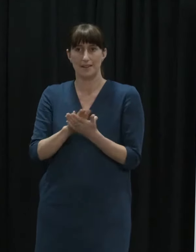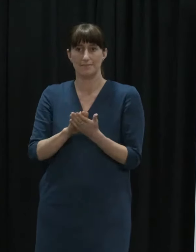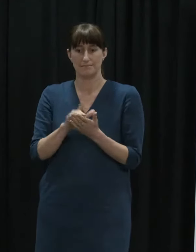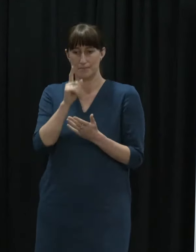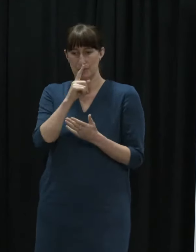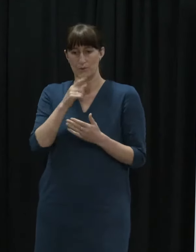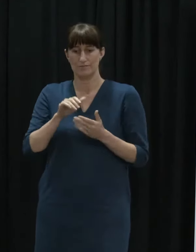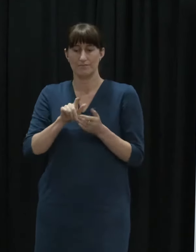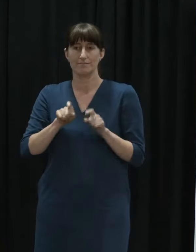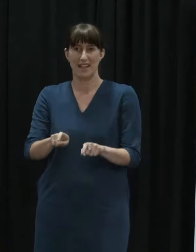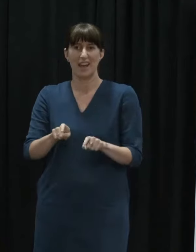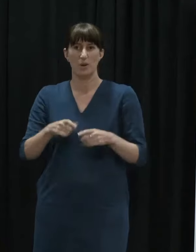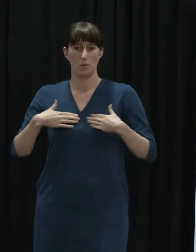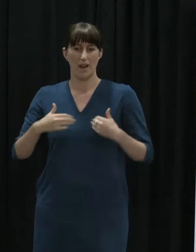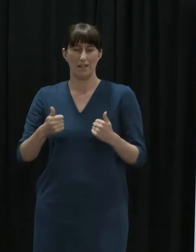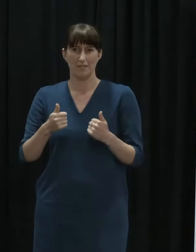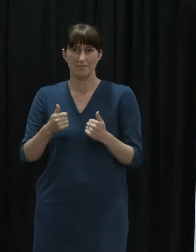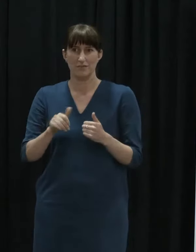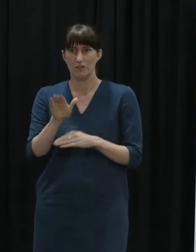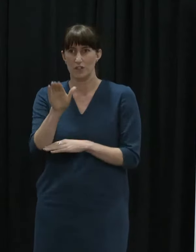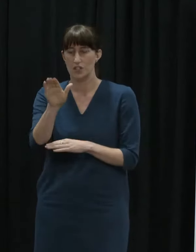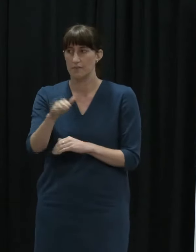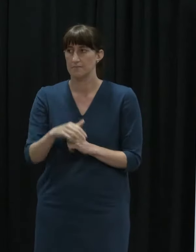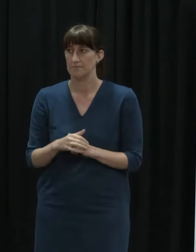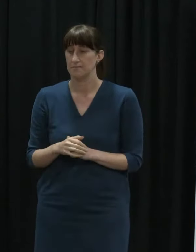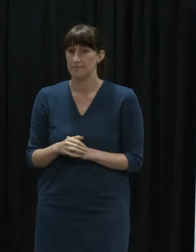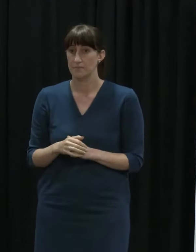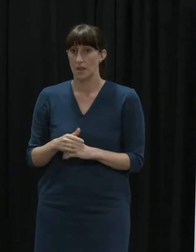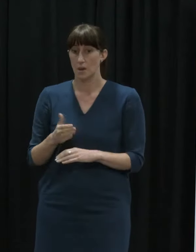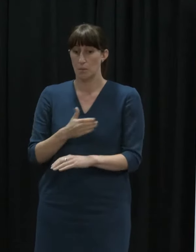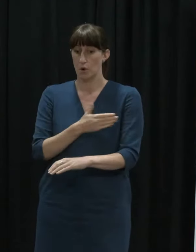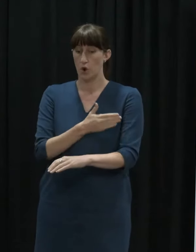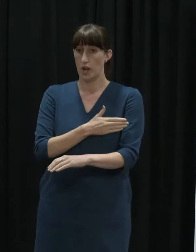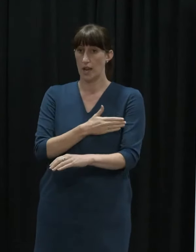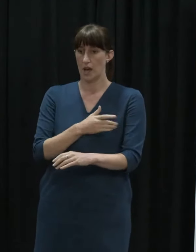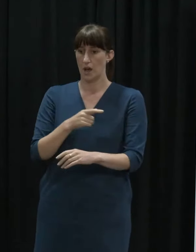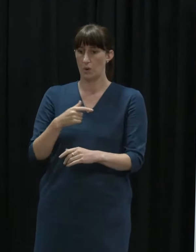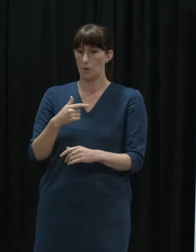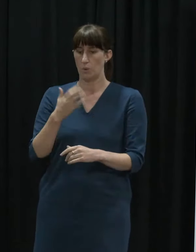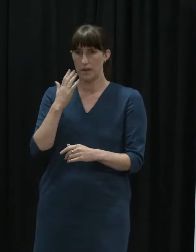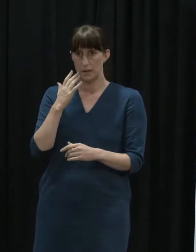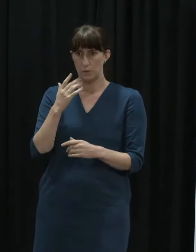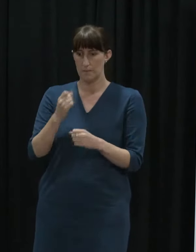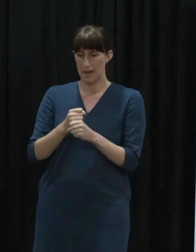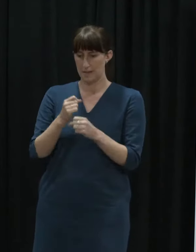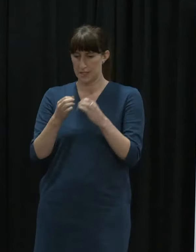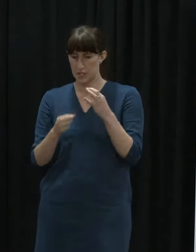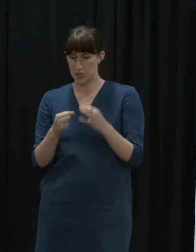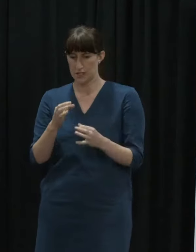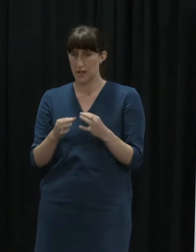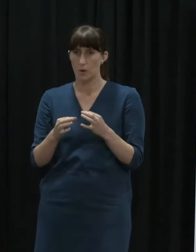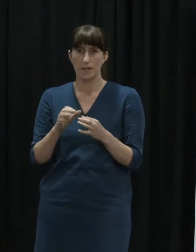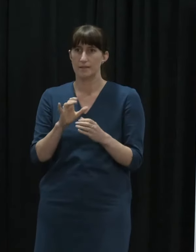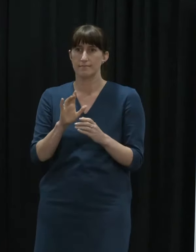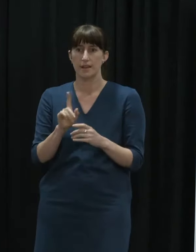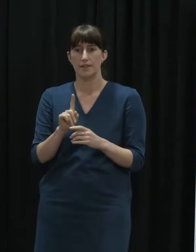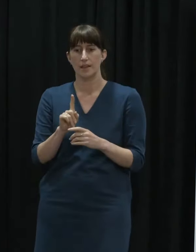people well and communities safe in future.